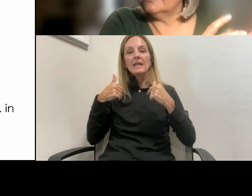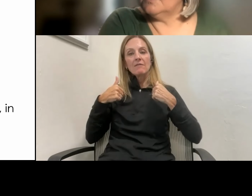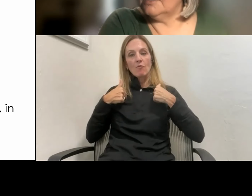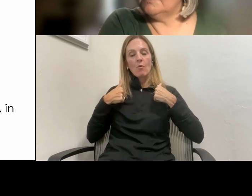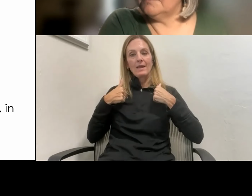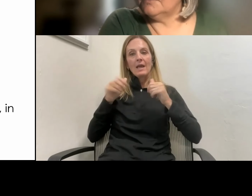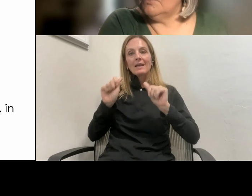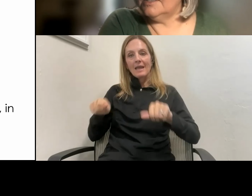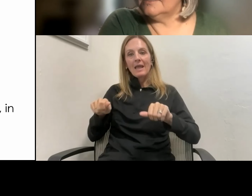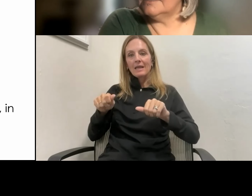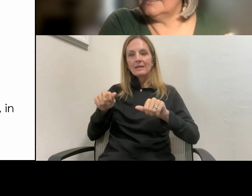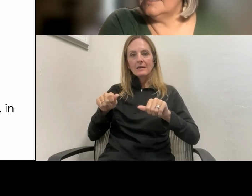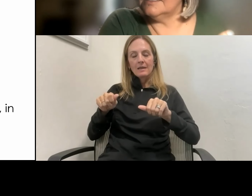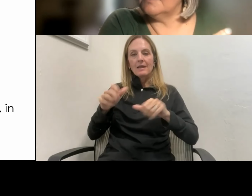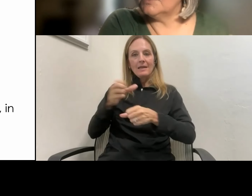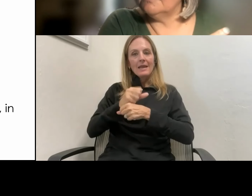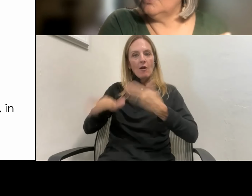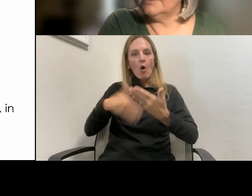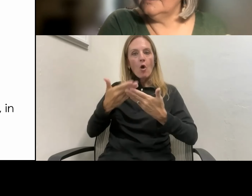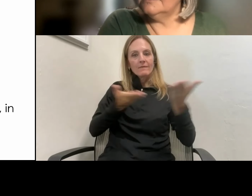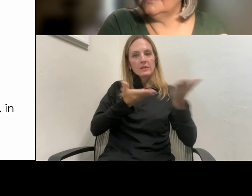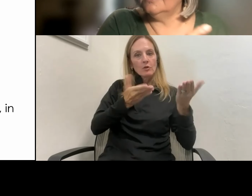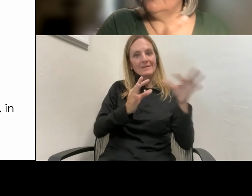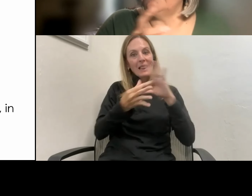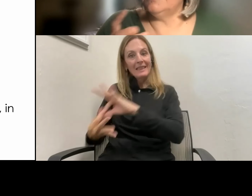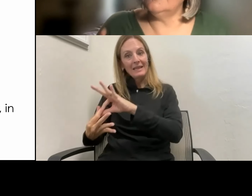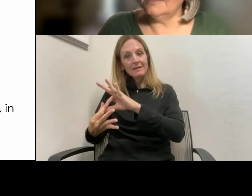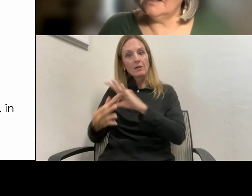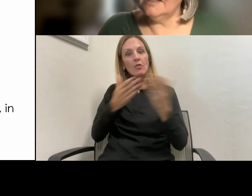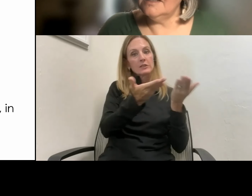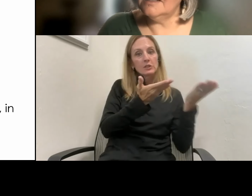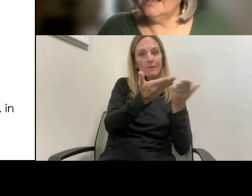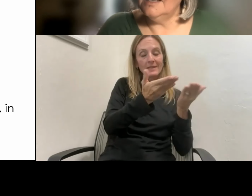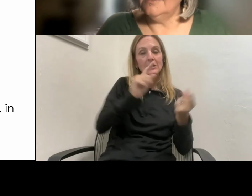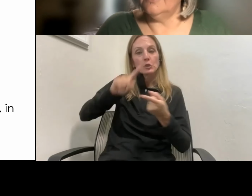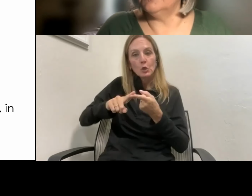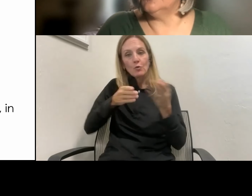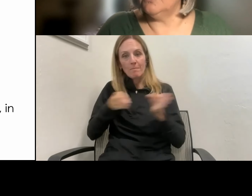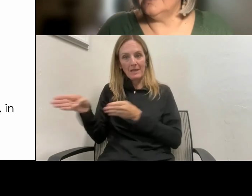what our people want and see is most important and if we make that link then we're showing